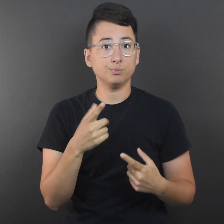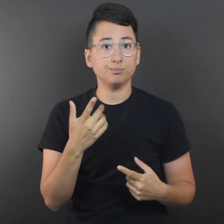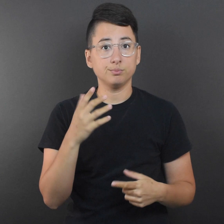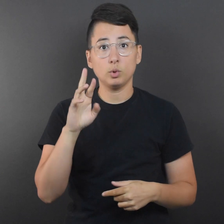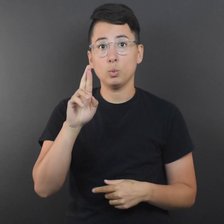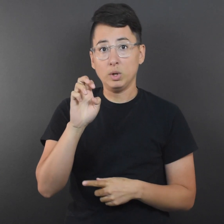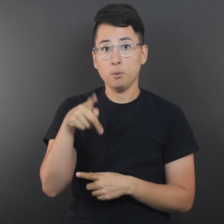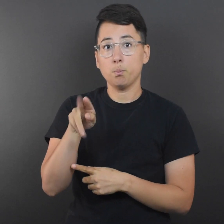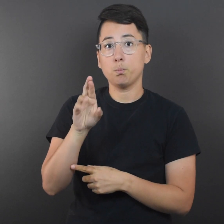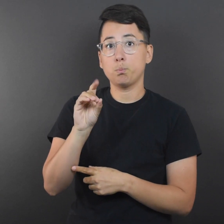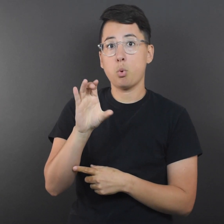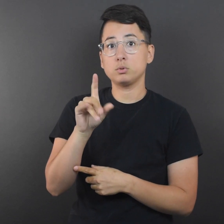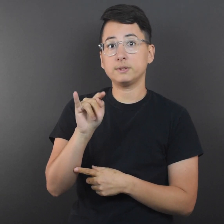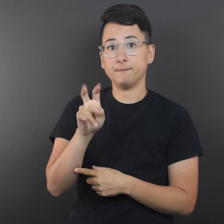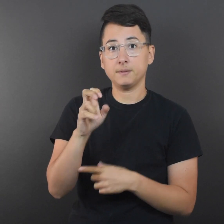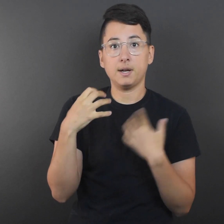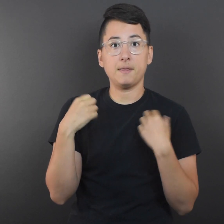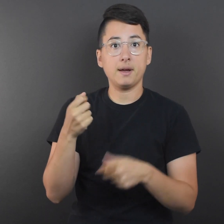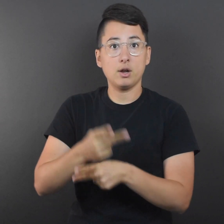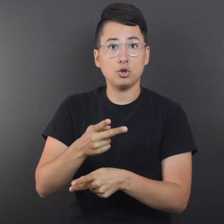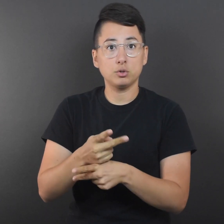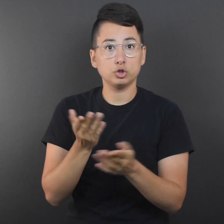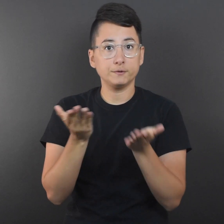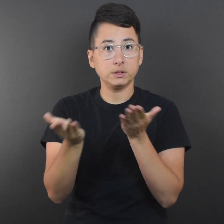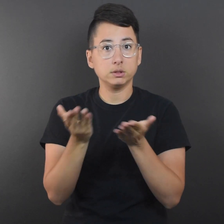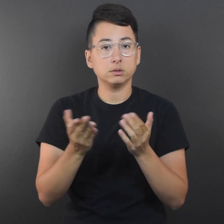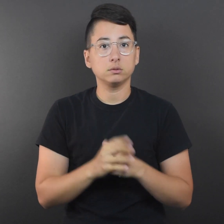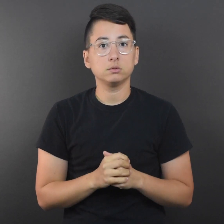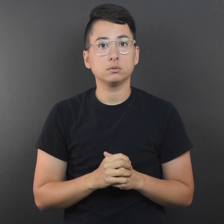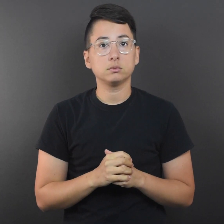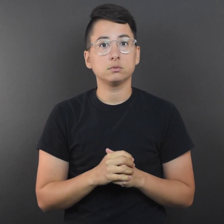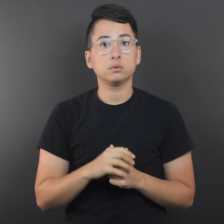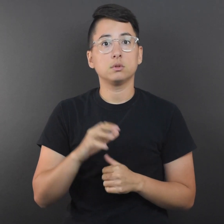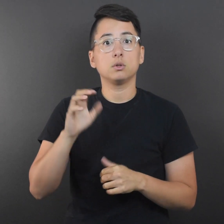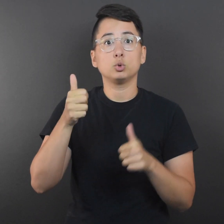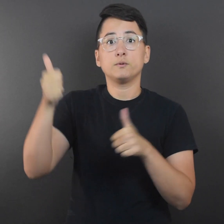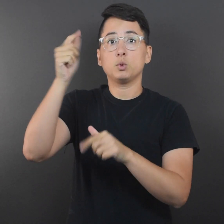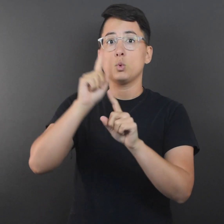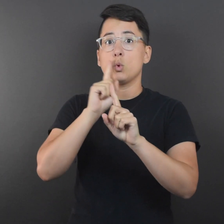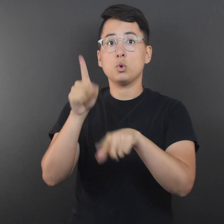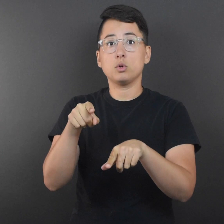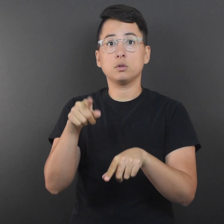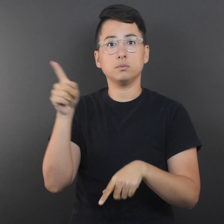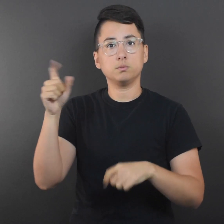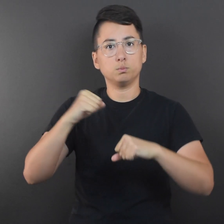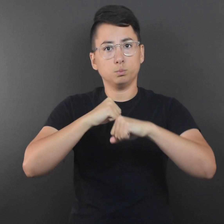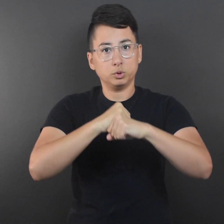The Executive Order will safeguard access to reproductive health care services, including